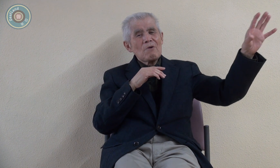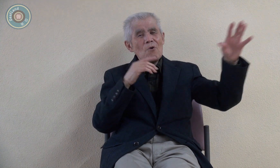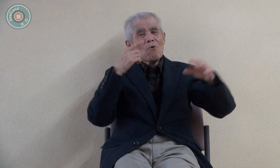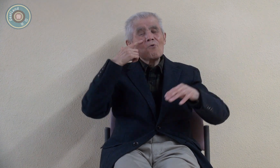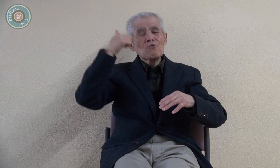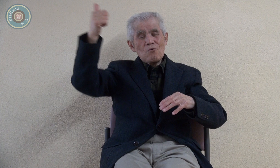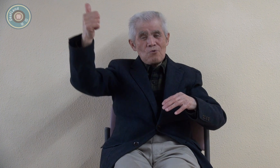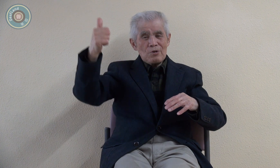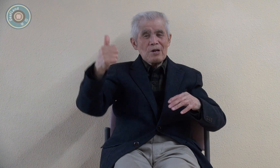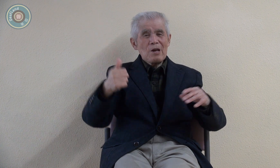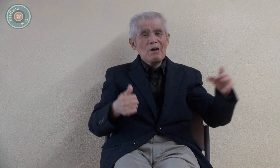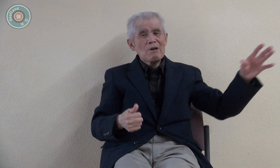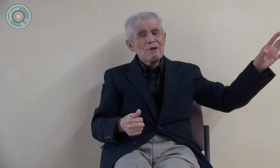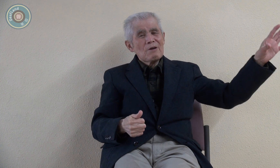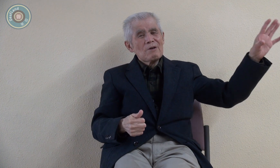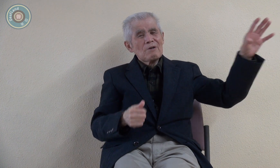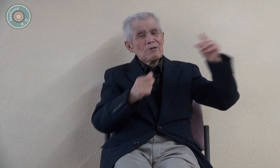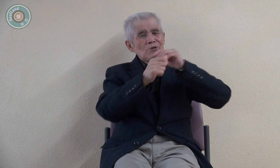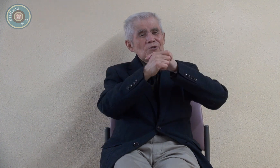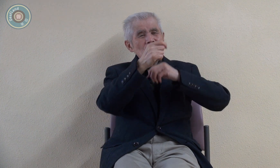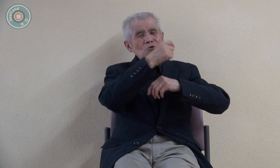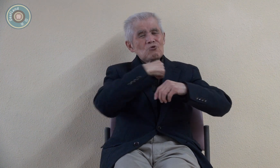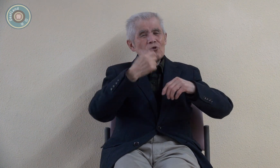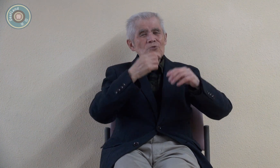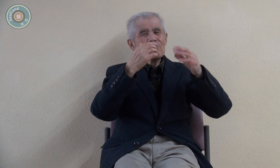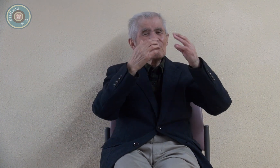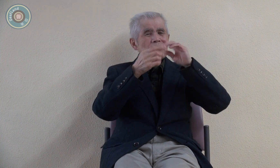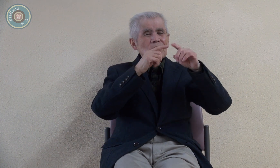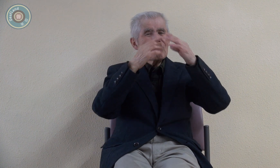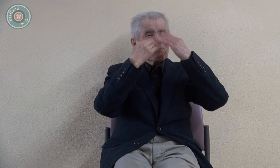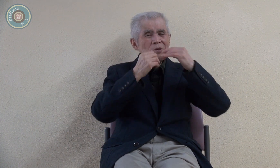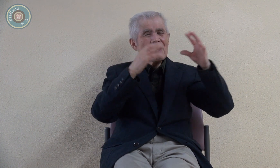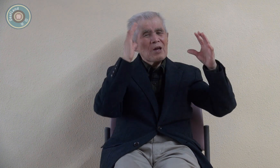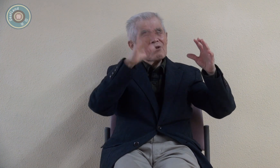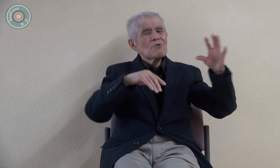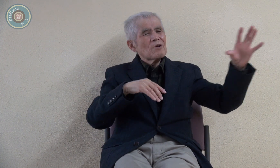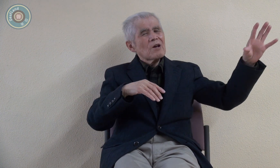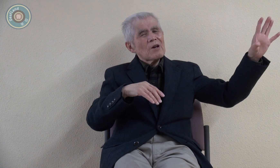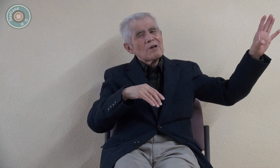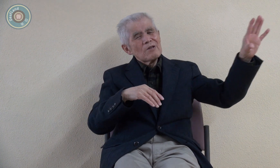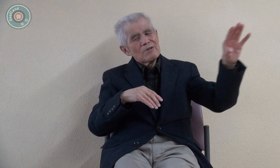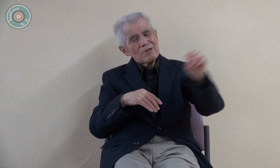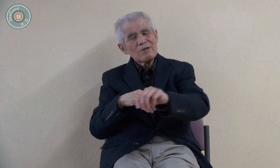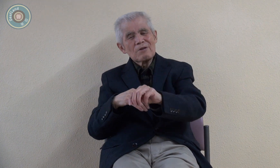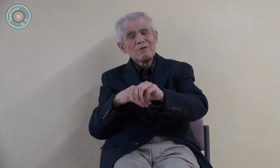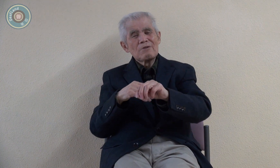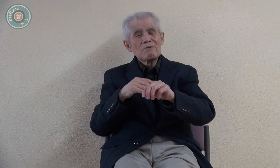After the war, he was repatriated from Manchuria